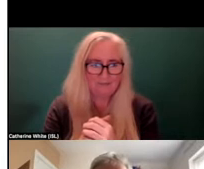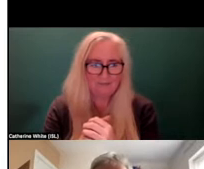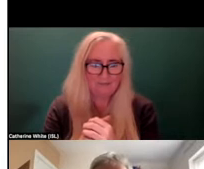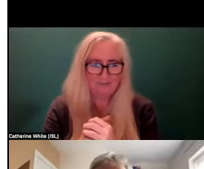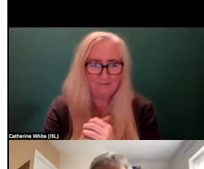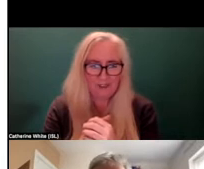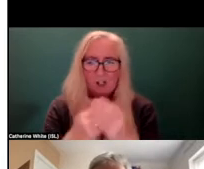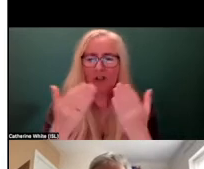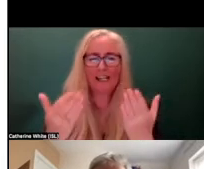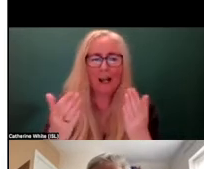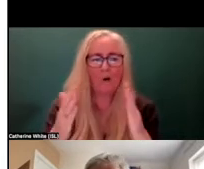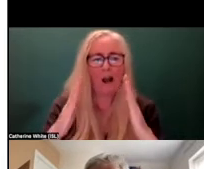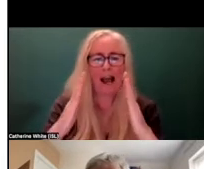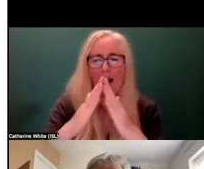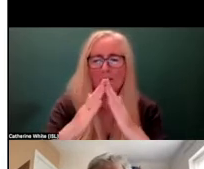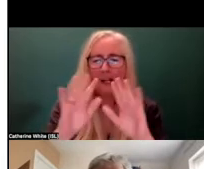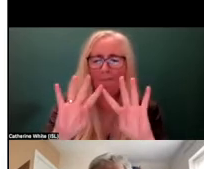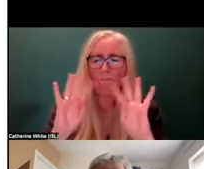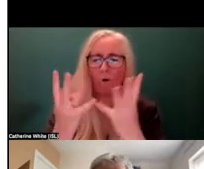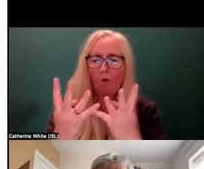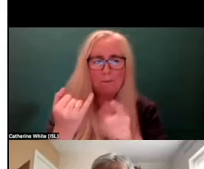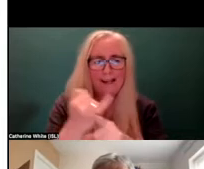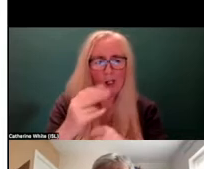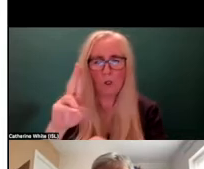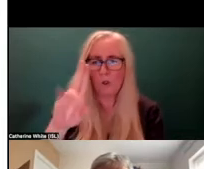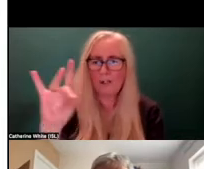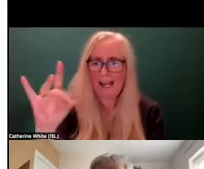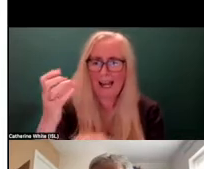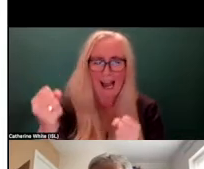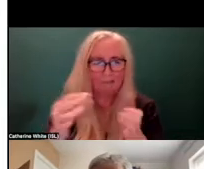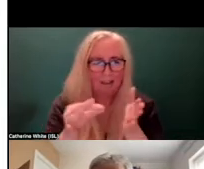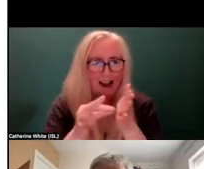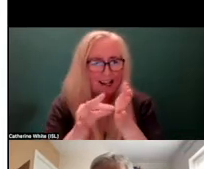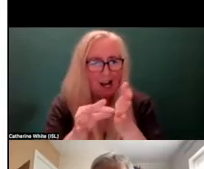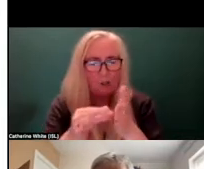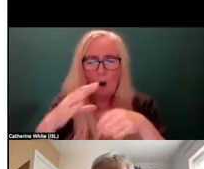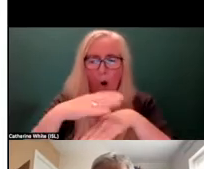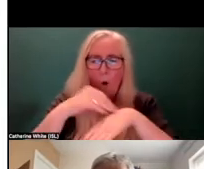So the Housing Forum in the UK have brought forward a guide called